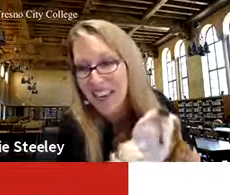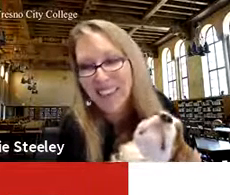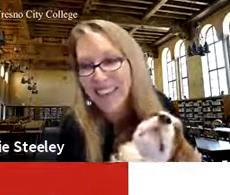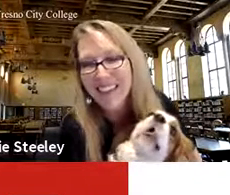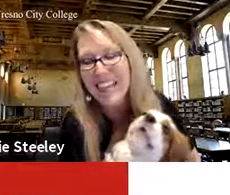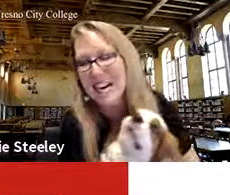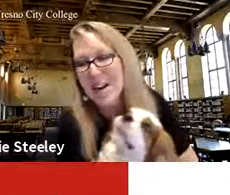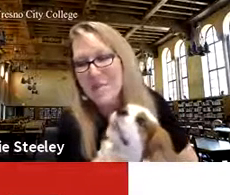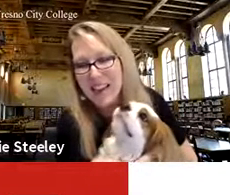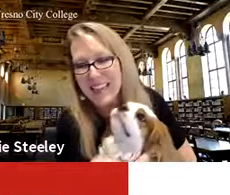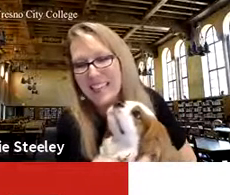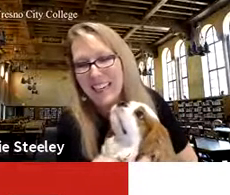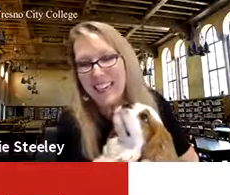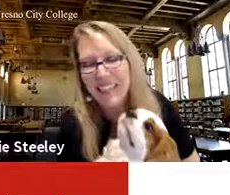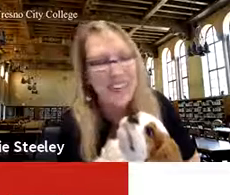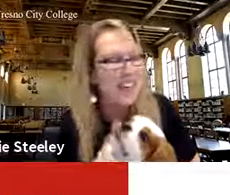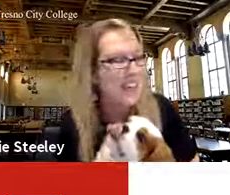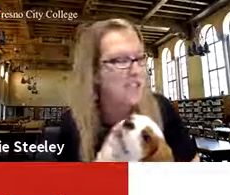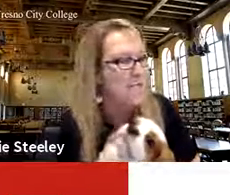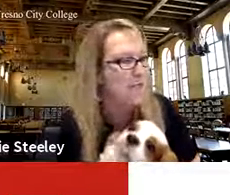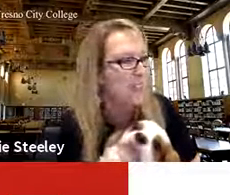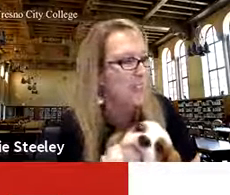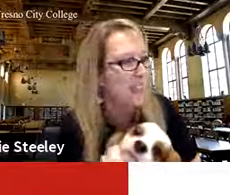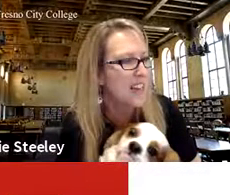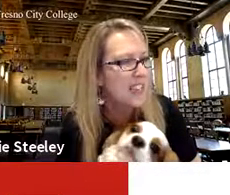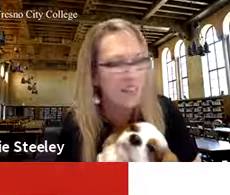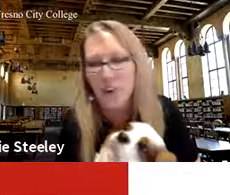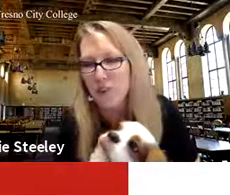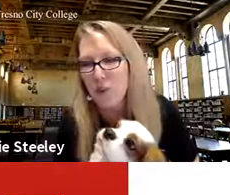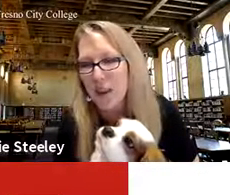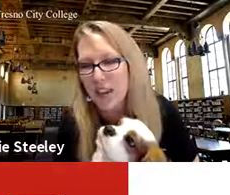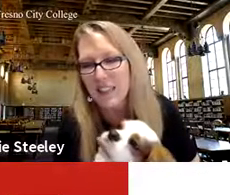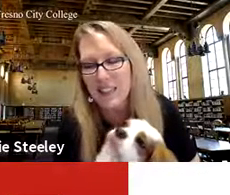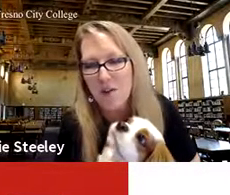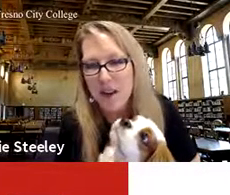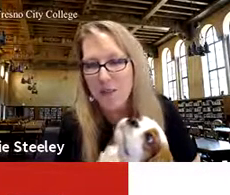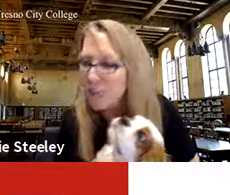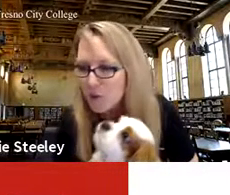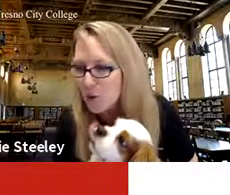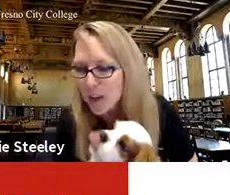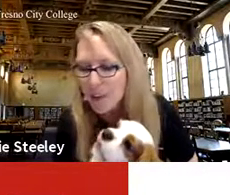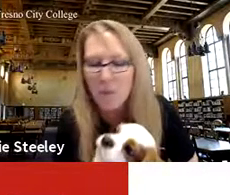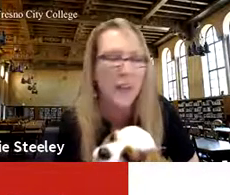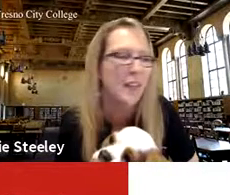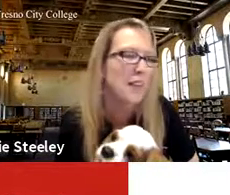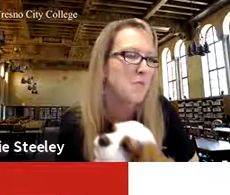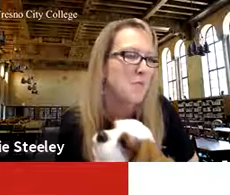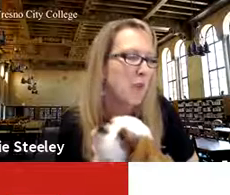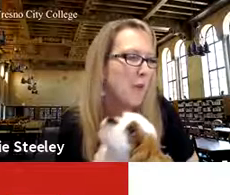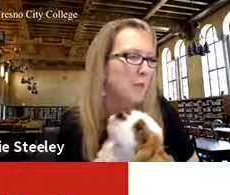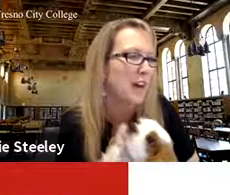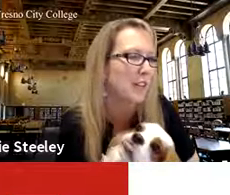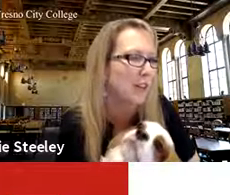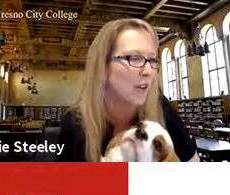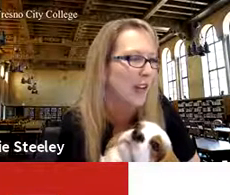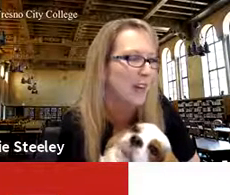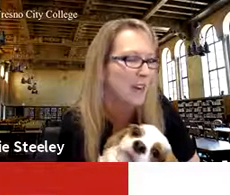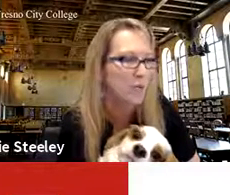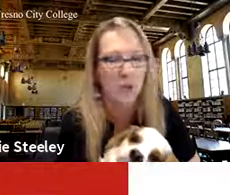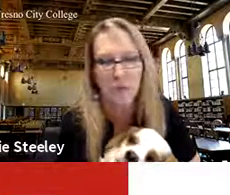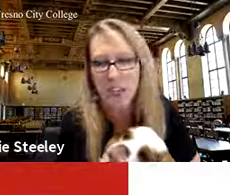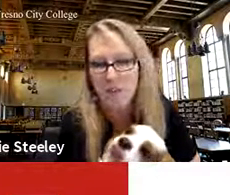yet. And it's not difficult to wing it. It's not what I'm comfortable with. But you probably all know that the perspiration